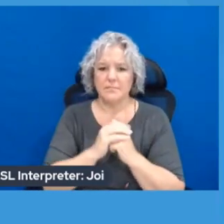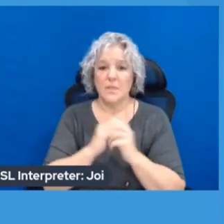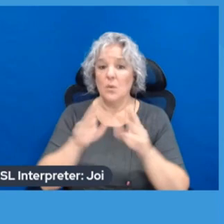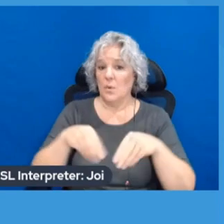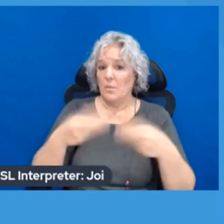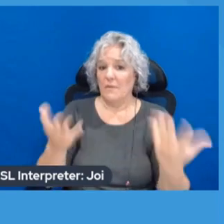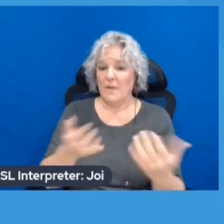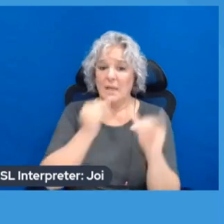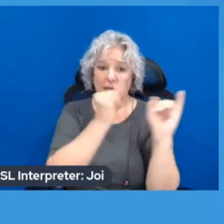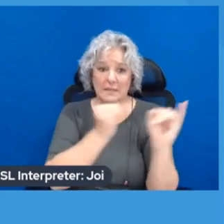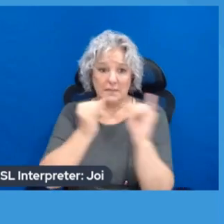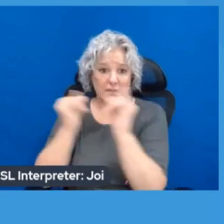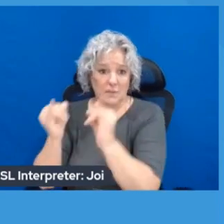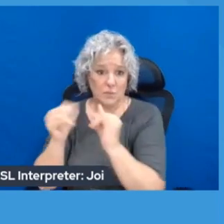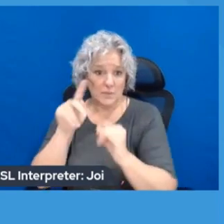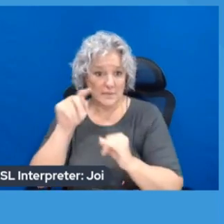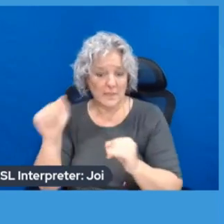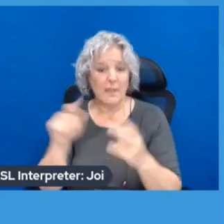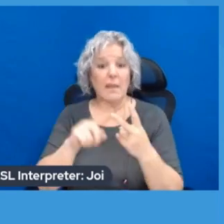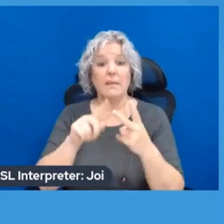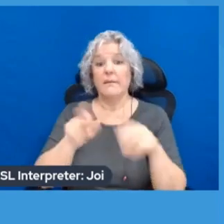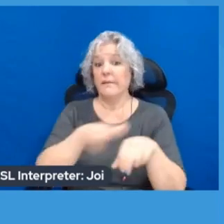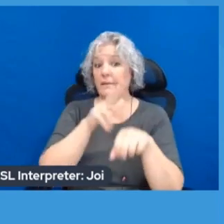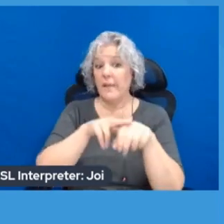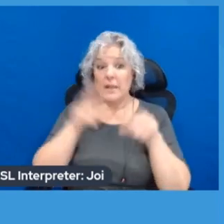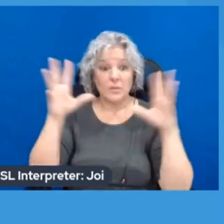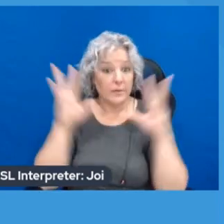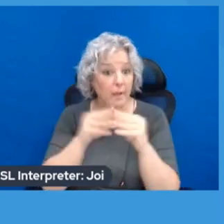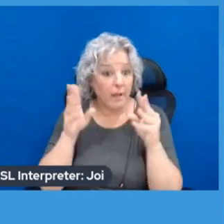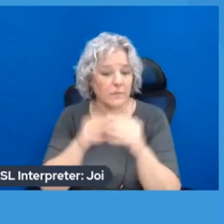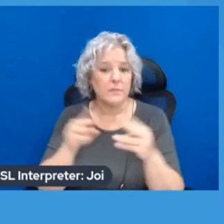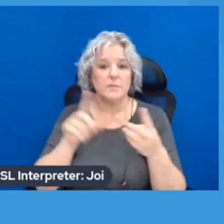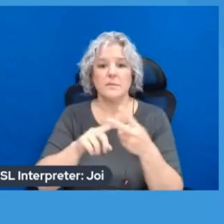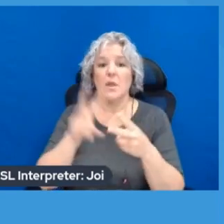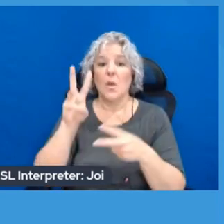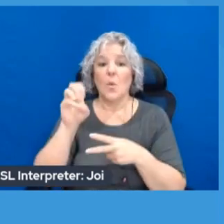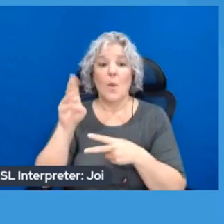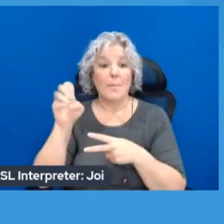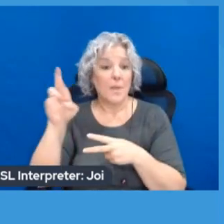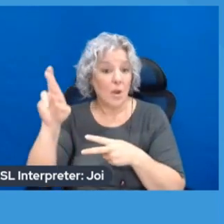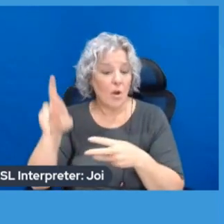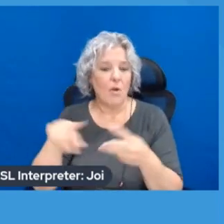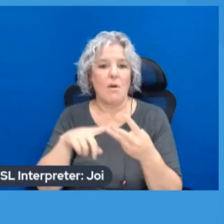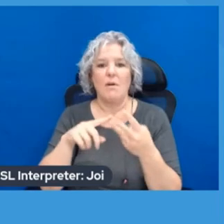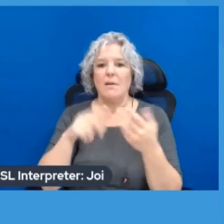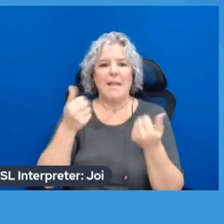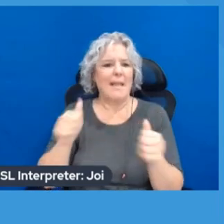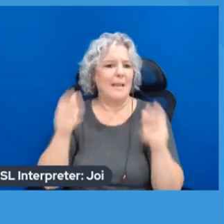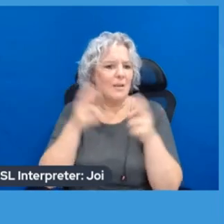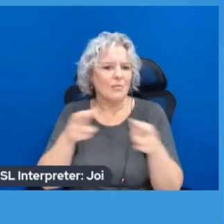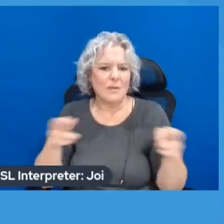as well as national conferences, webinars, peer learning communities, and timely critical resources.